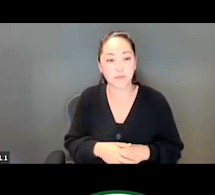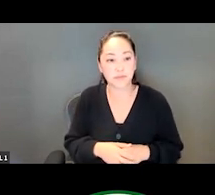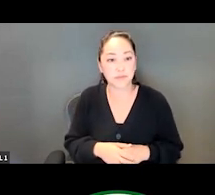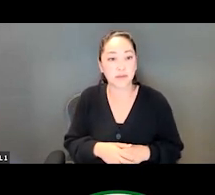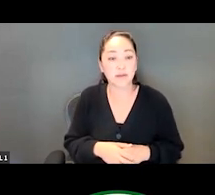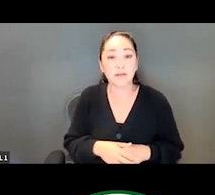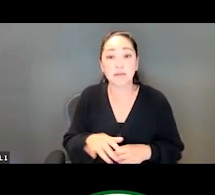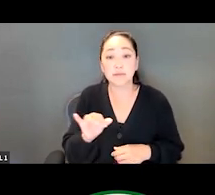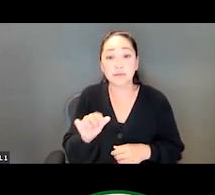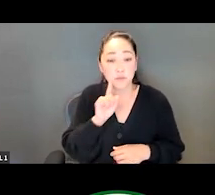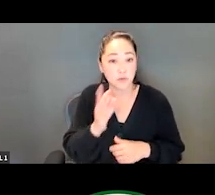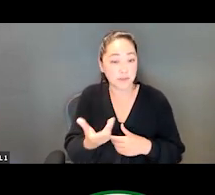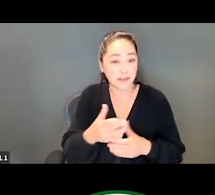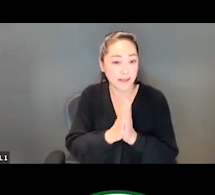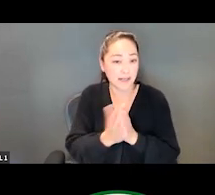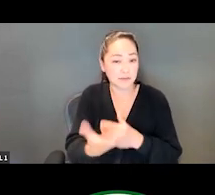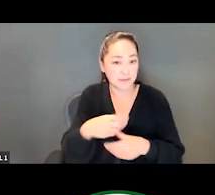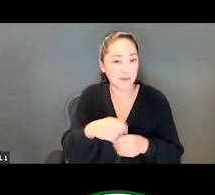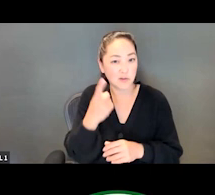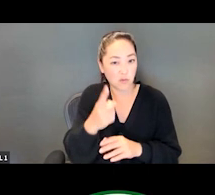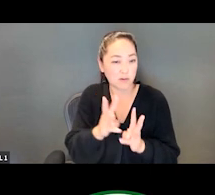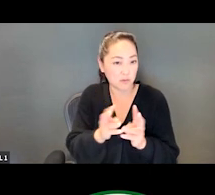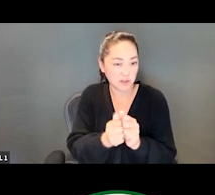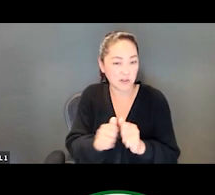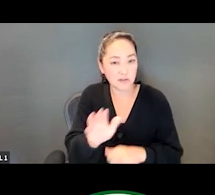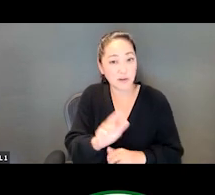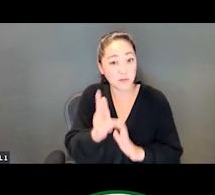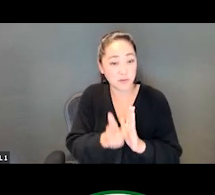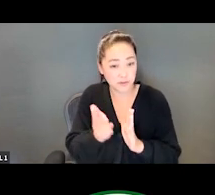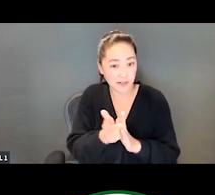Participants will be asked to attend a single session approximately 3 h long and use their